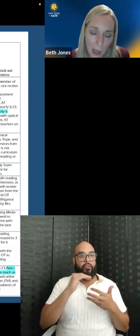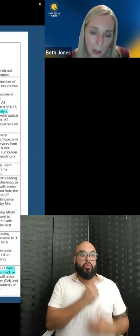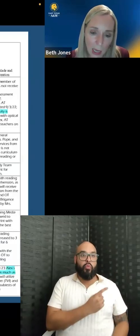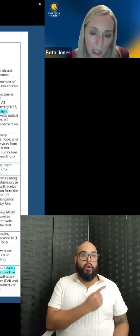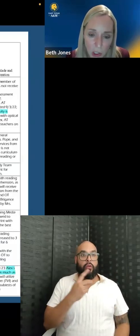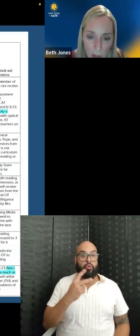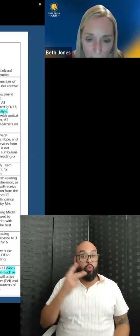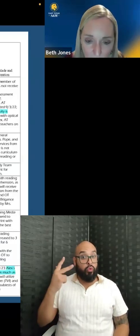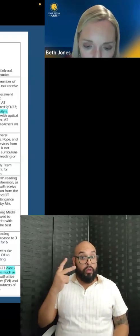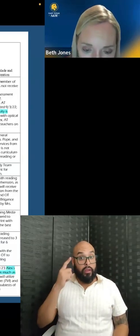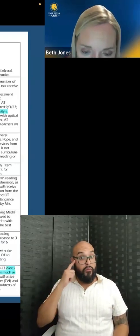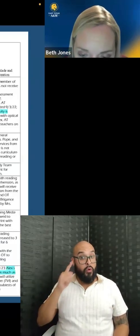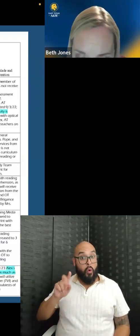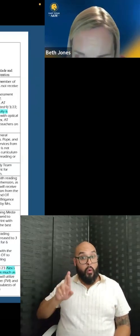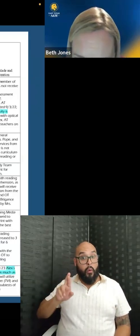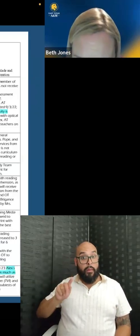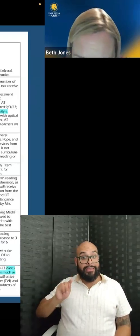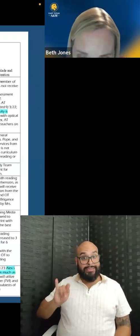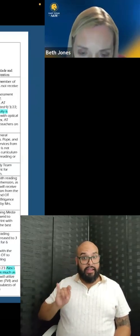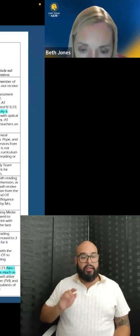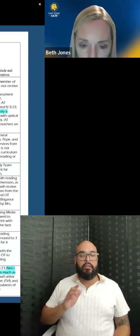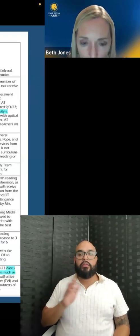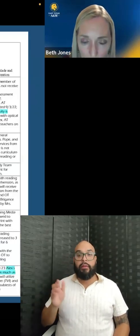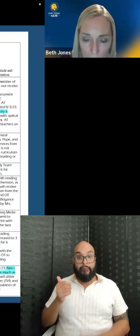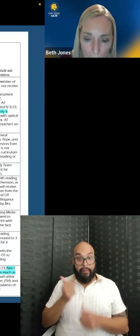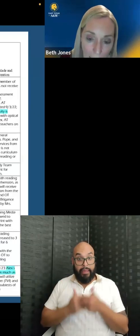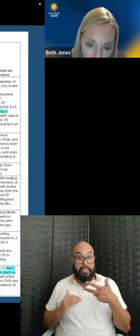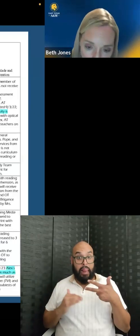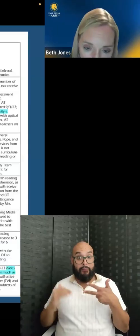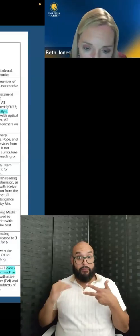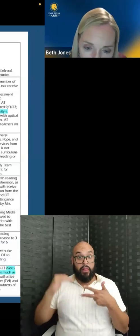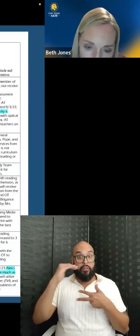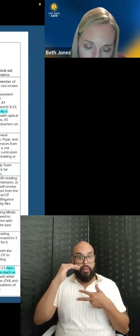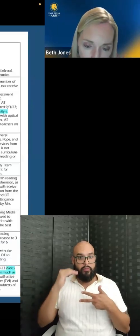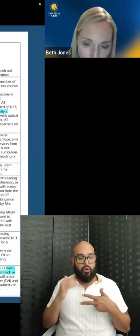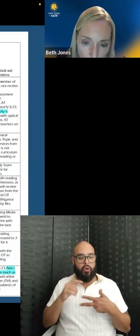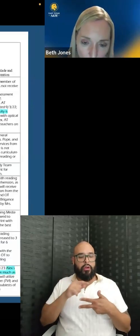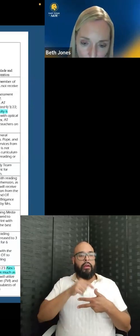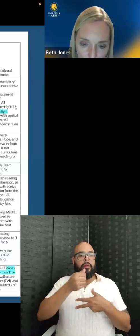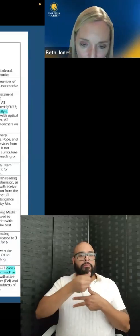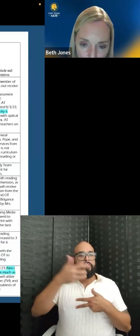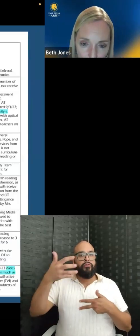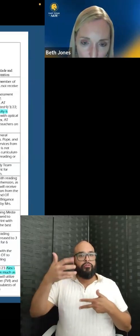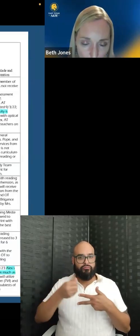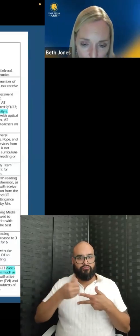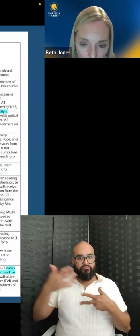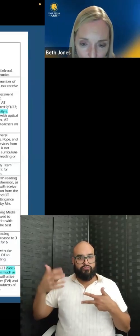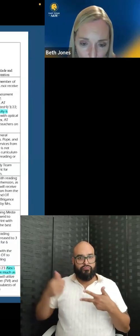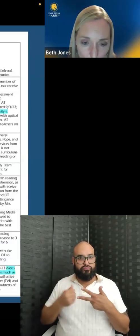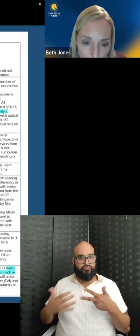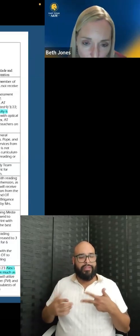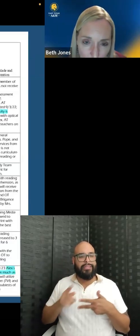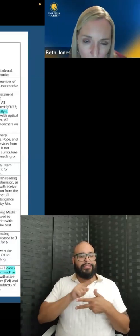And at each level, what questions should be asked and, you know, make sure that they're being addressed before we move on.